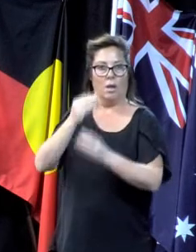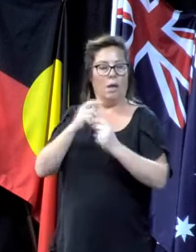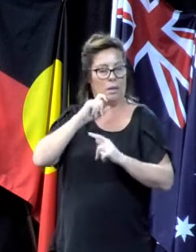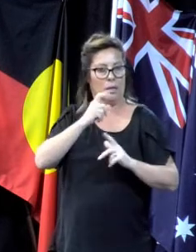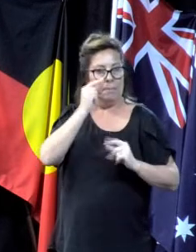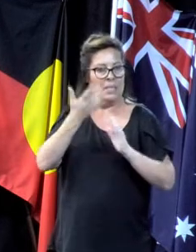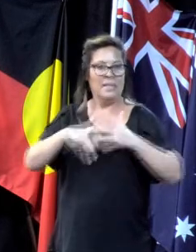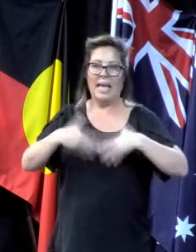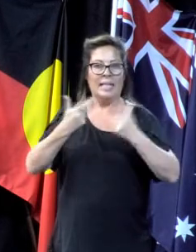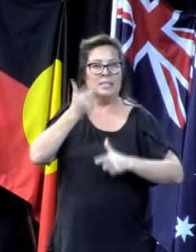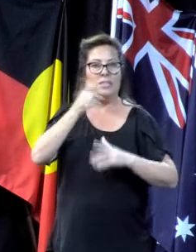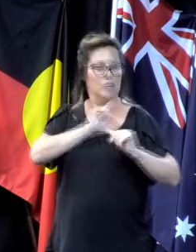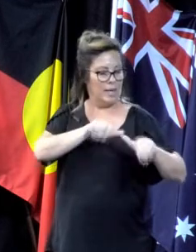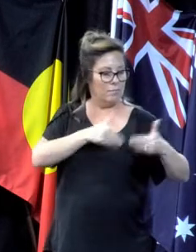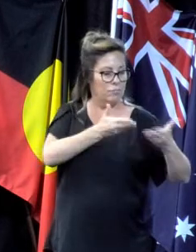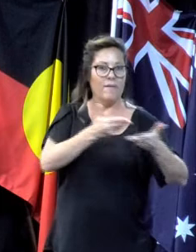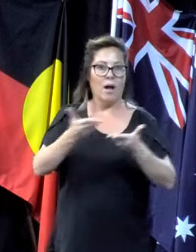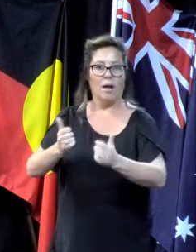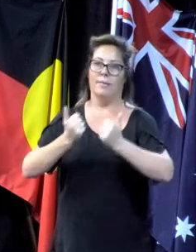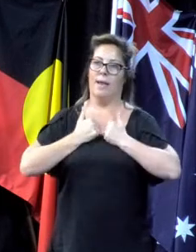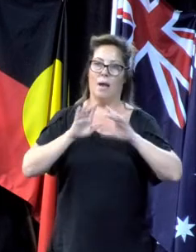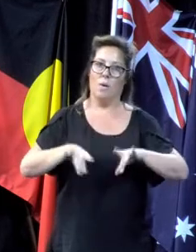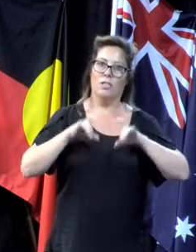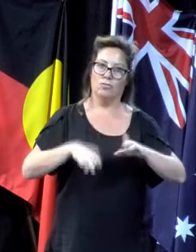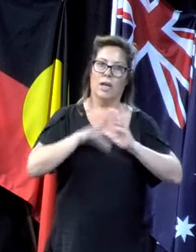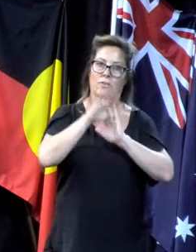A whole school-approach supports all students accessing support when and as